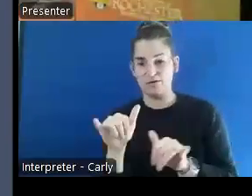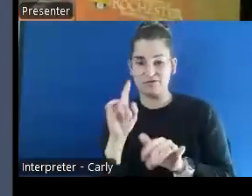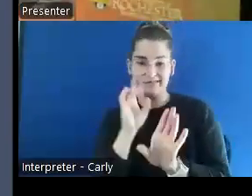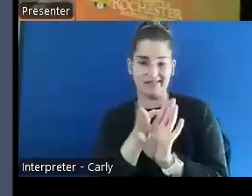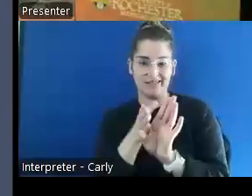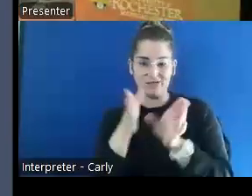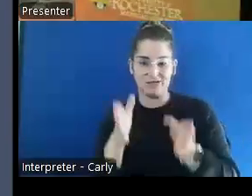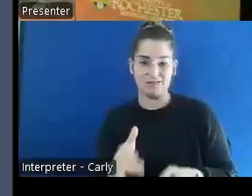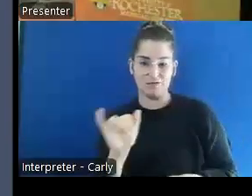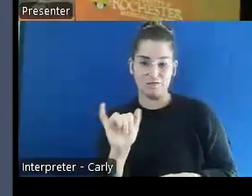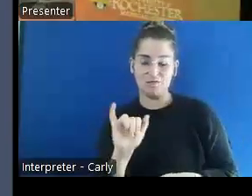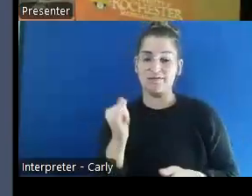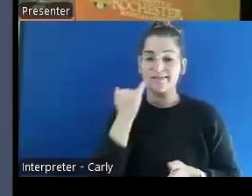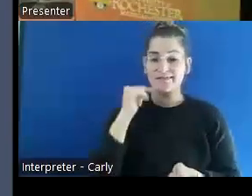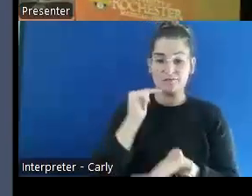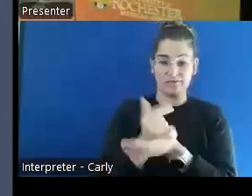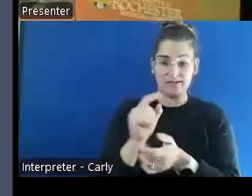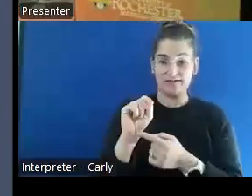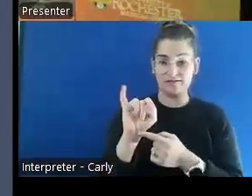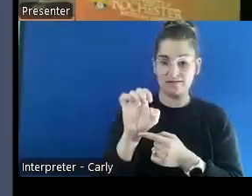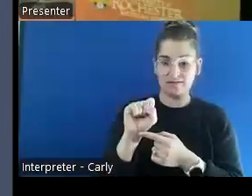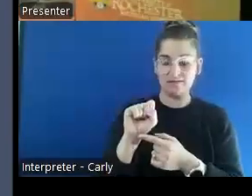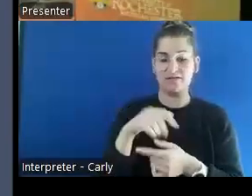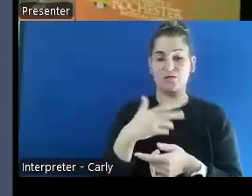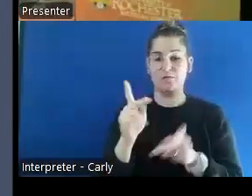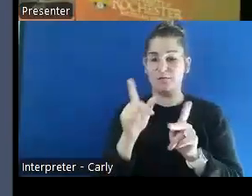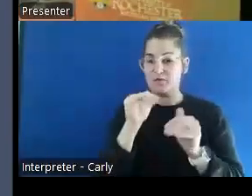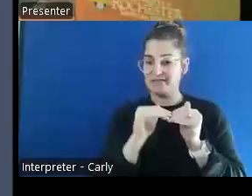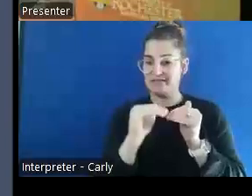from ties or graduated from srcd folks who were stable but we have a nice relationship with our